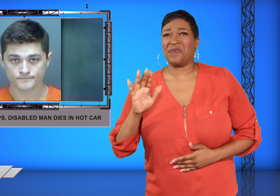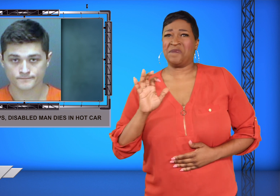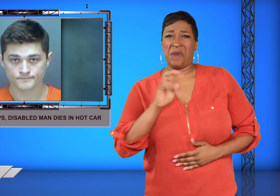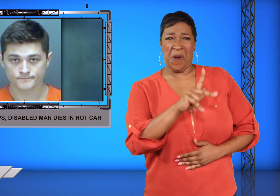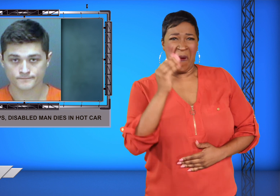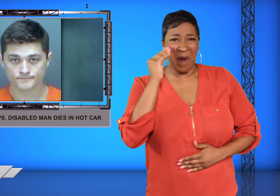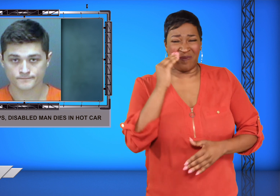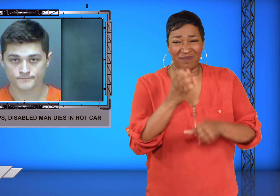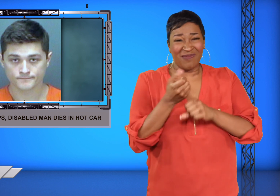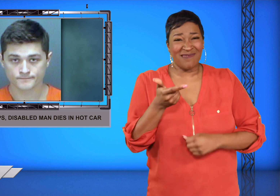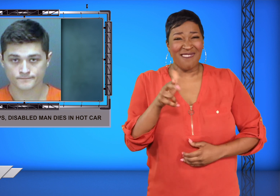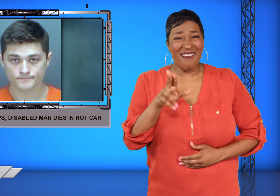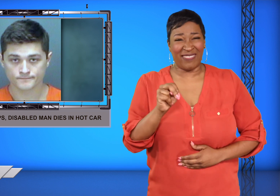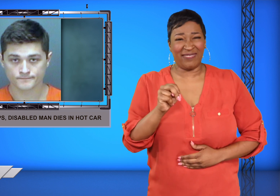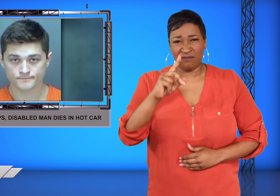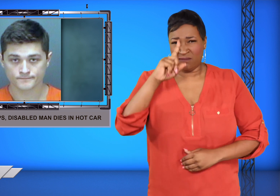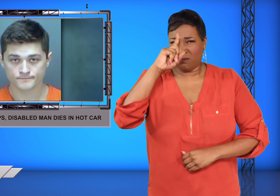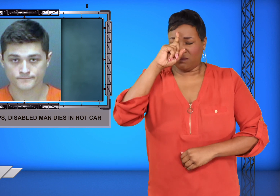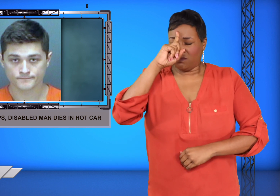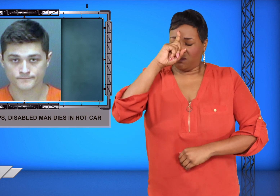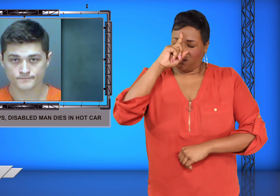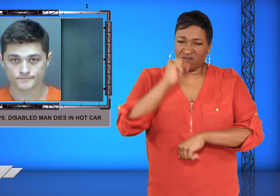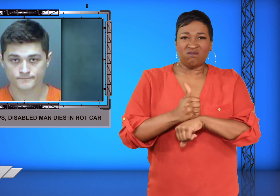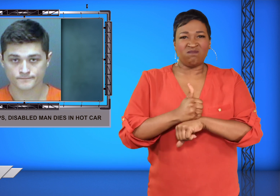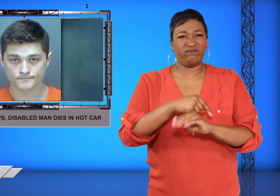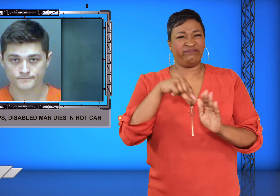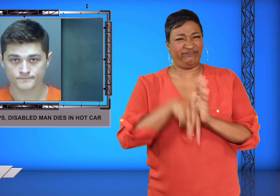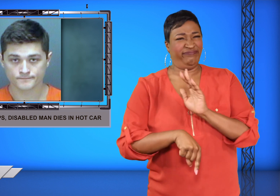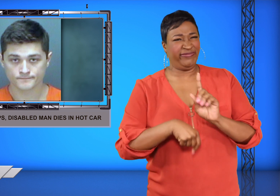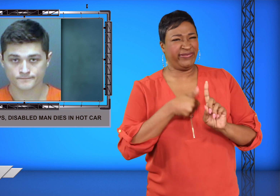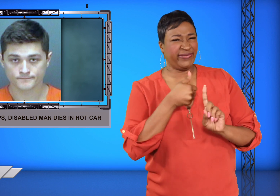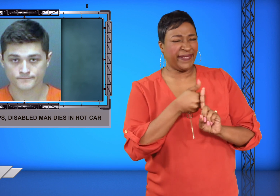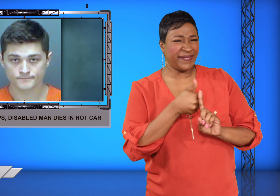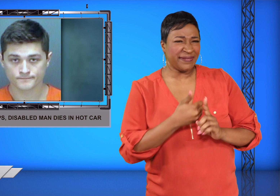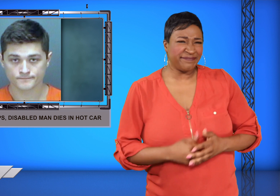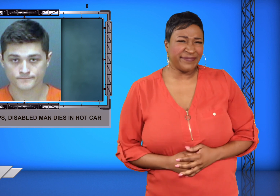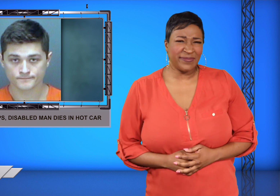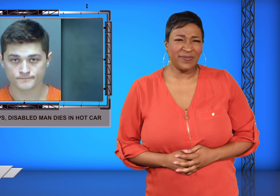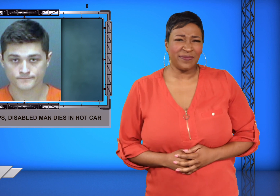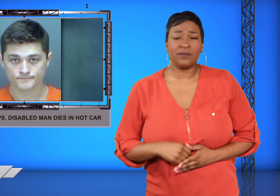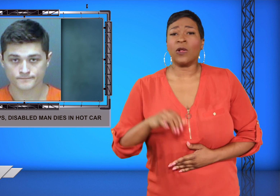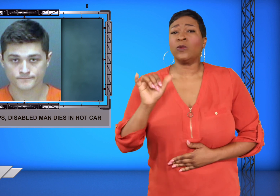He went back home to get his gun with the intention of killing himself.